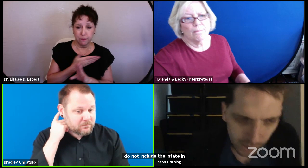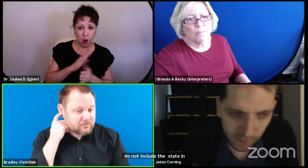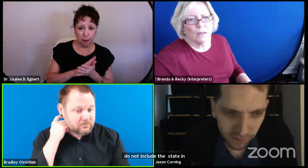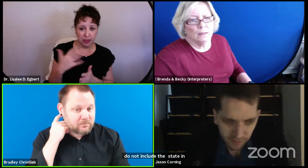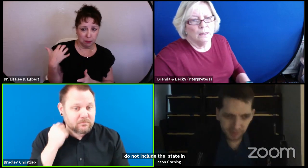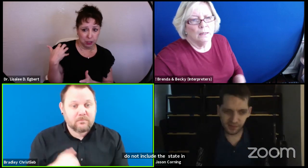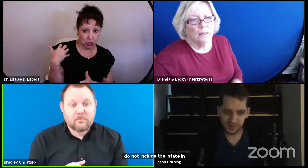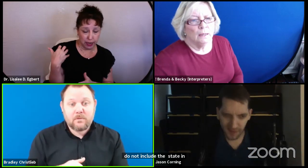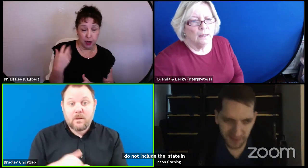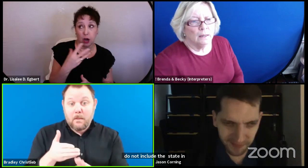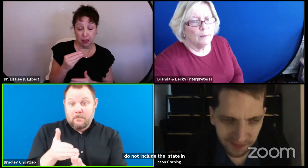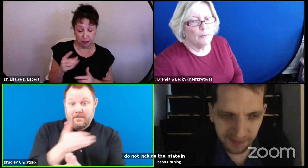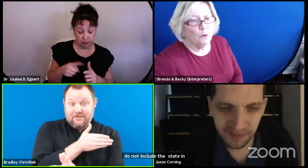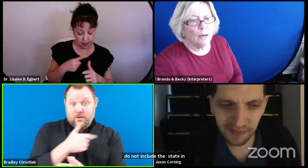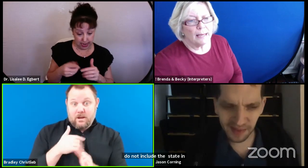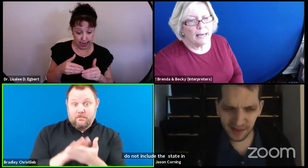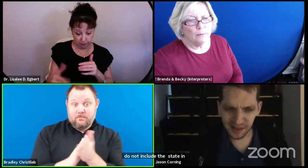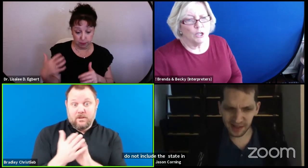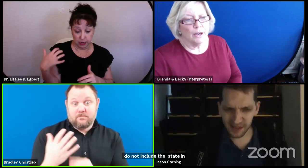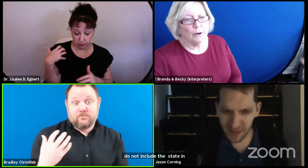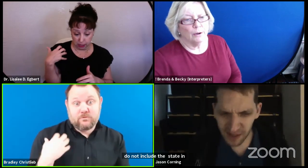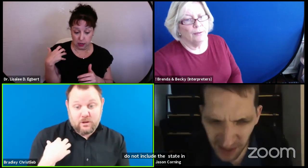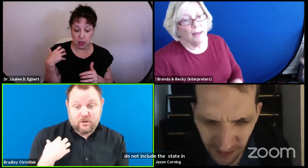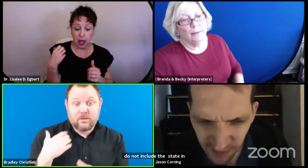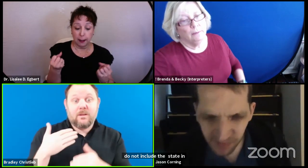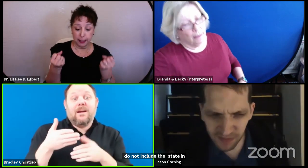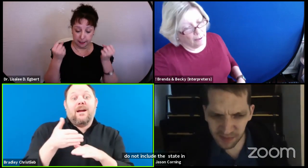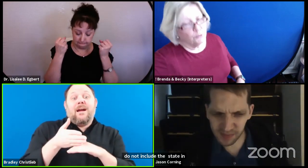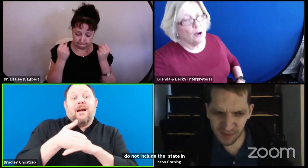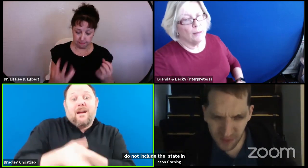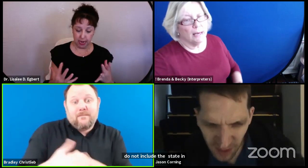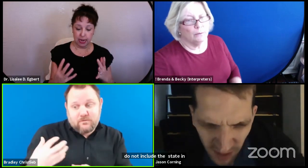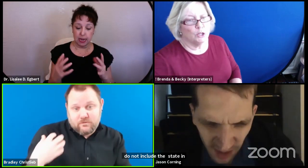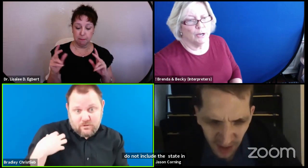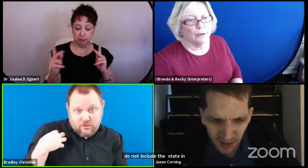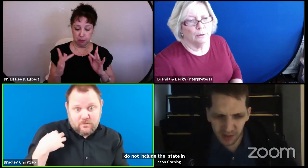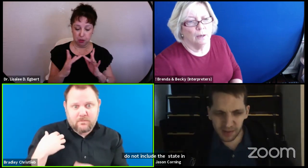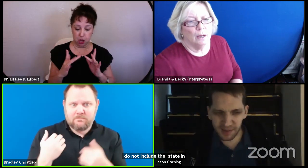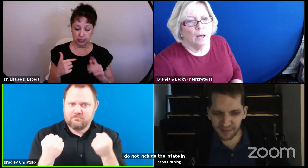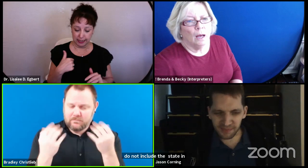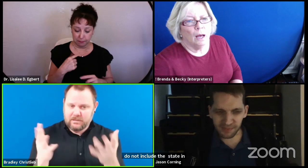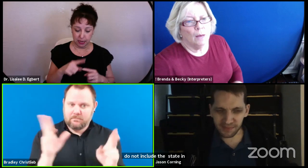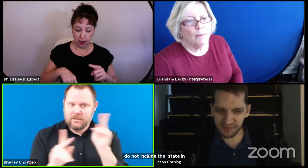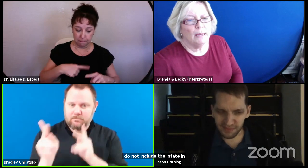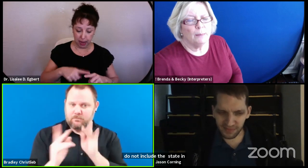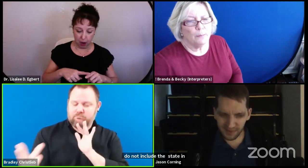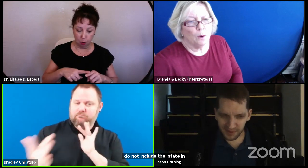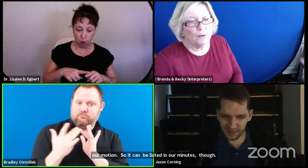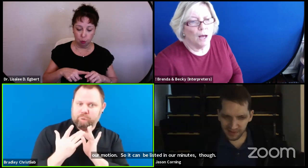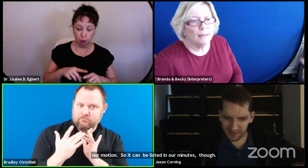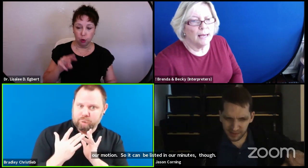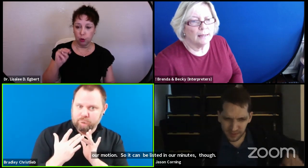Now, before I became Chair and then after I became Chair, many people have contacted